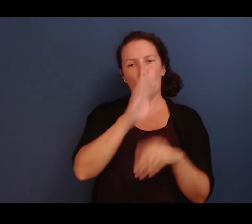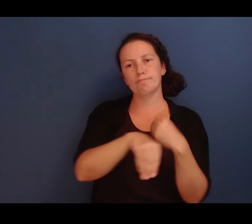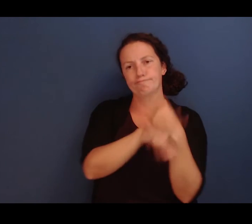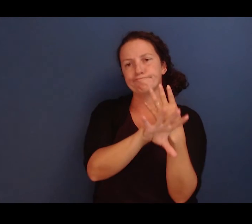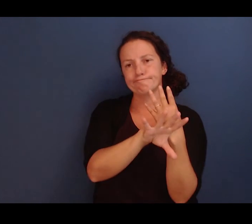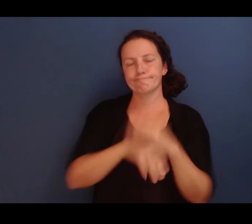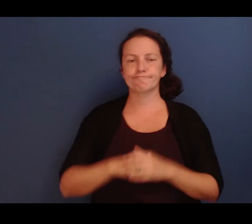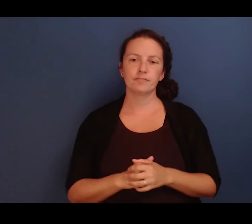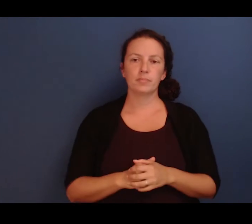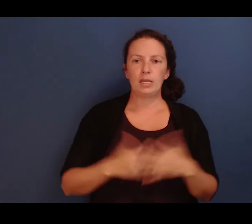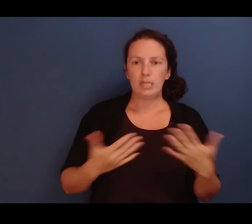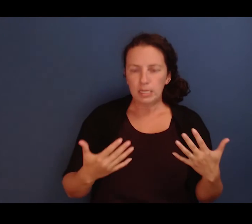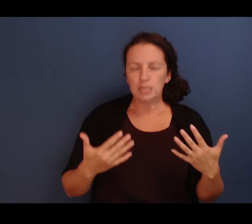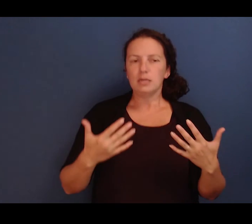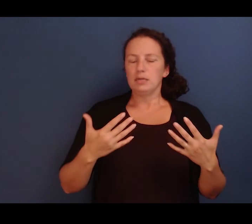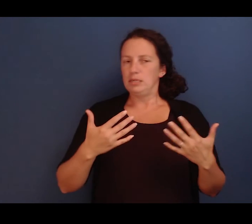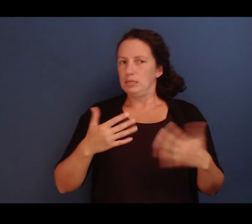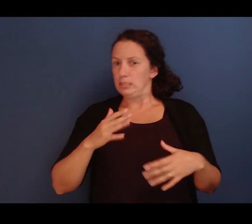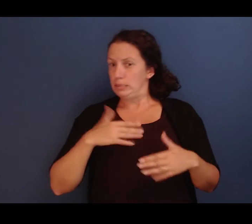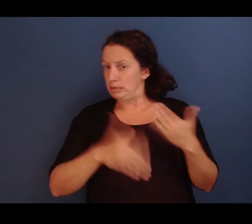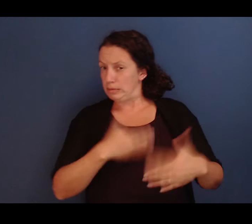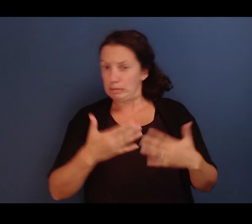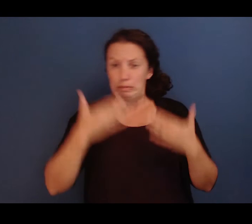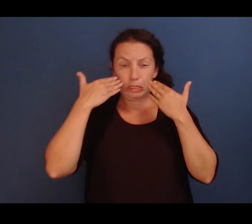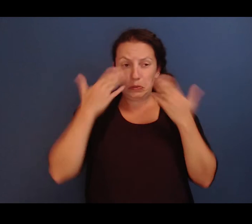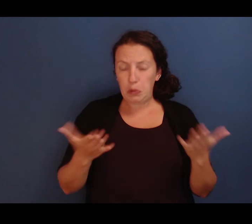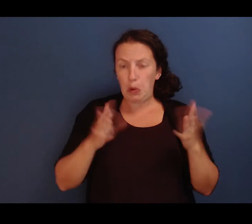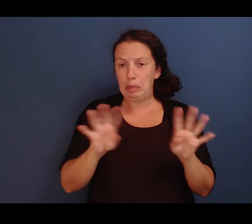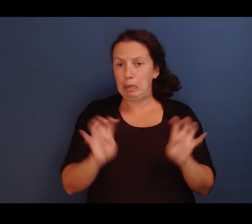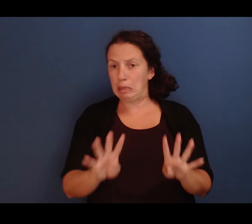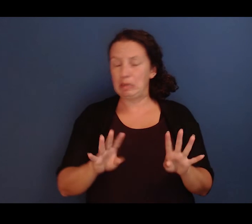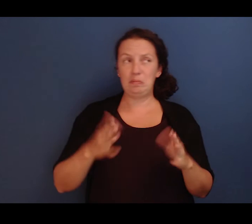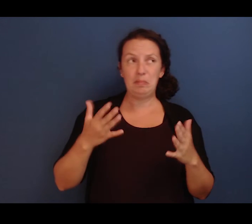since we're not quite sure how it's going to go, we'll use some magic, or technology or something to put the details